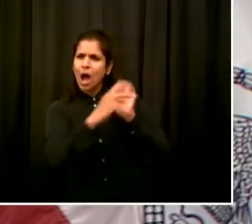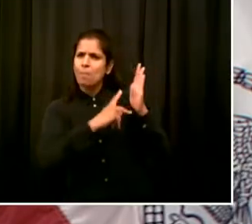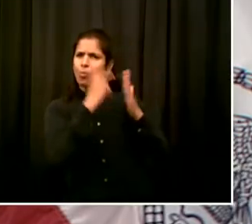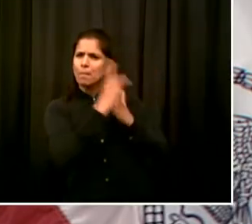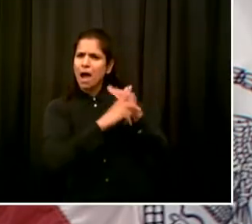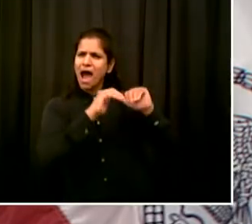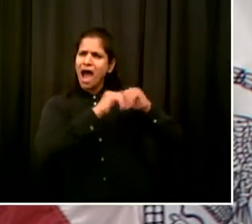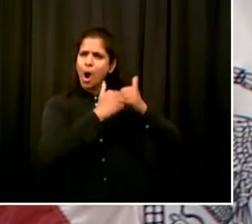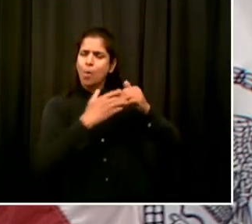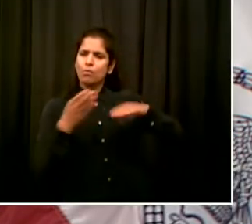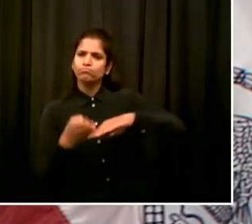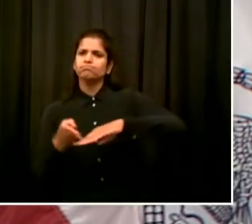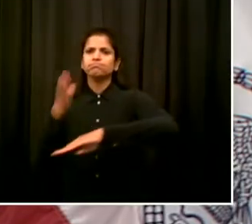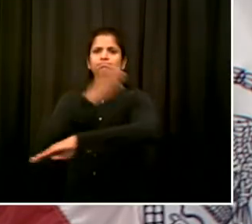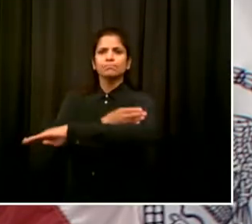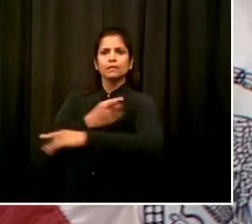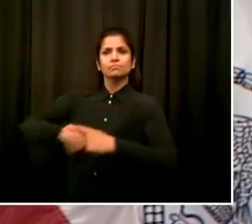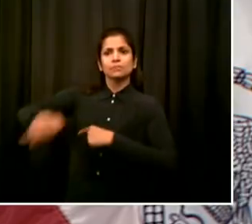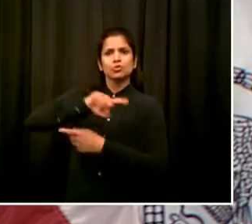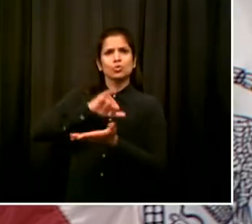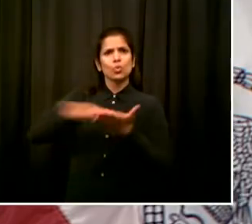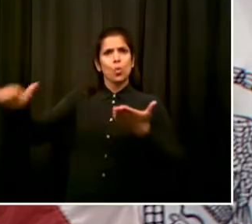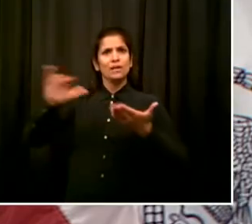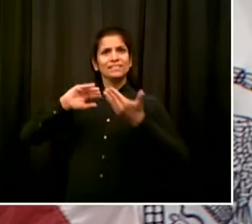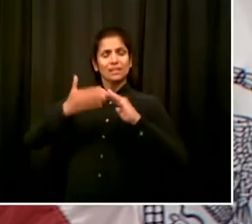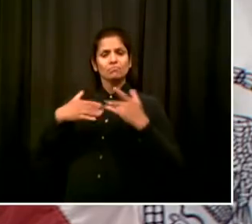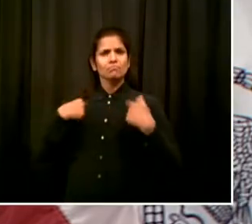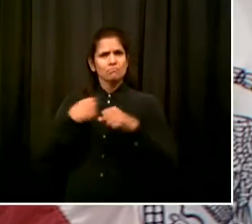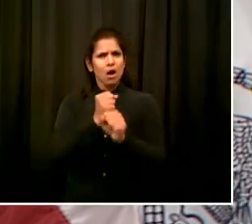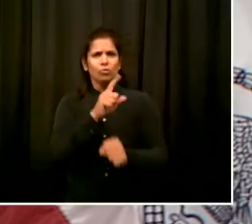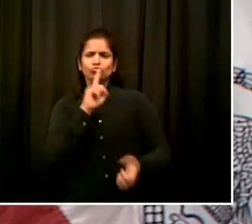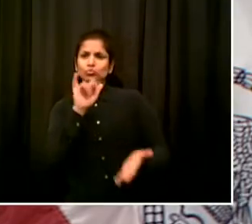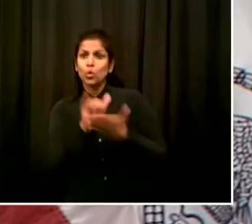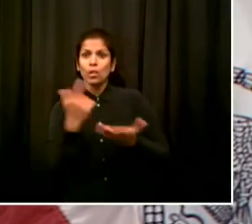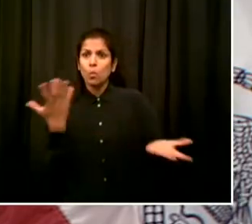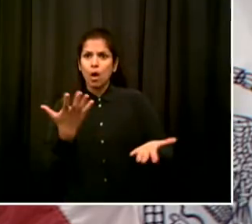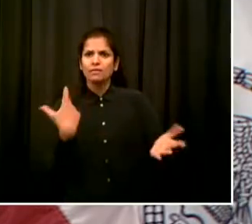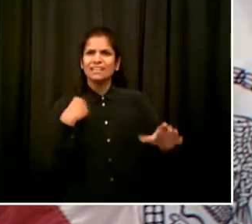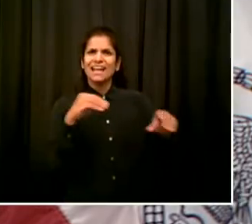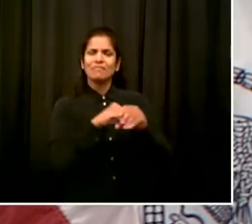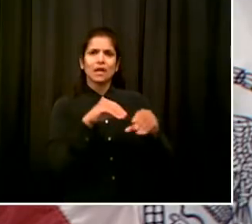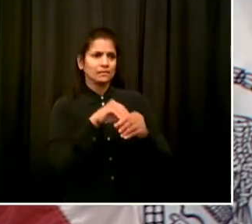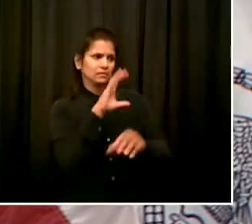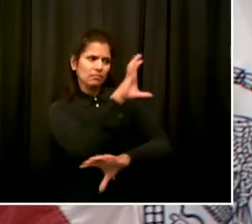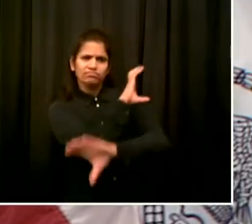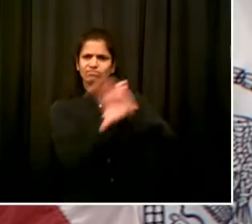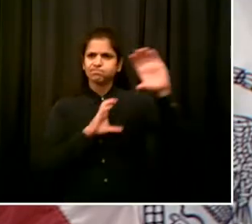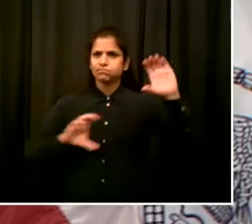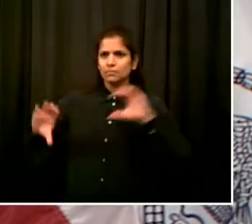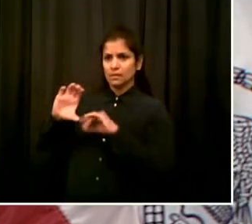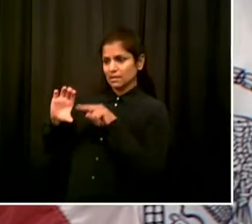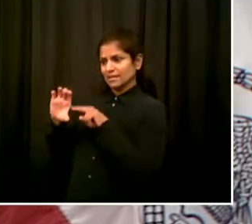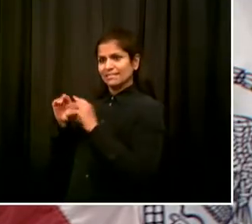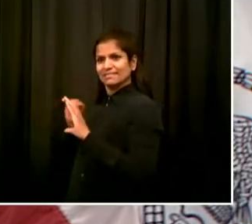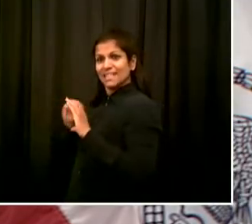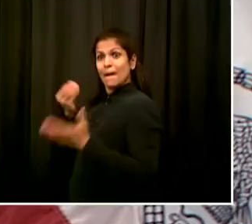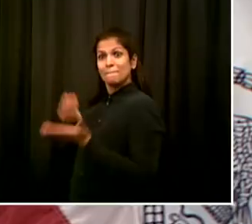WE INVESTED A HUGE AUNMOT AND EDUCATION WITH PRE-K AND AFTERSCHOOL PROGRAMS AND A